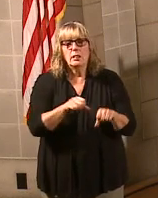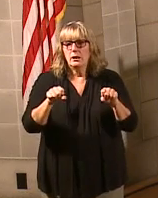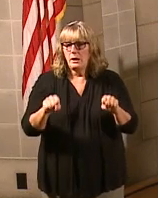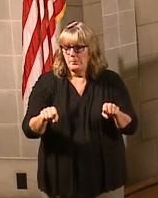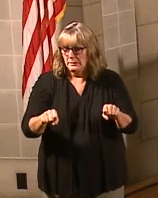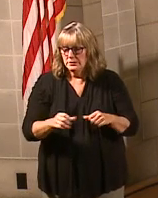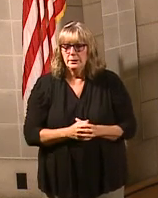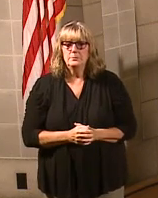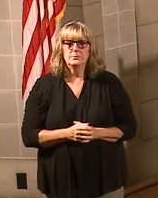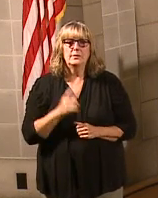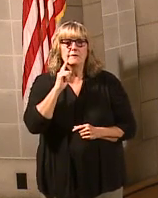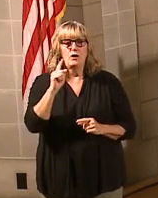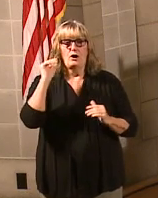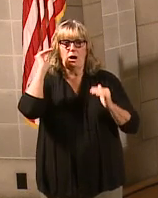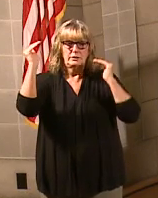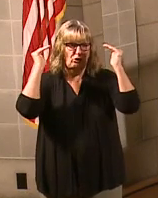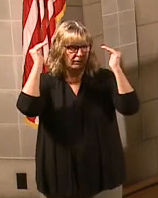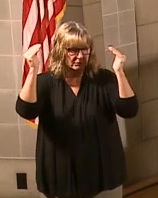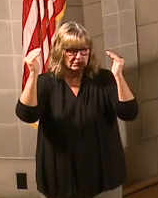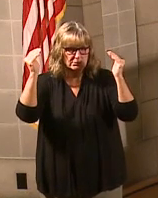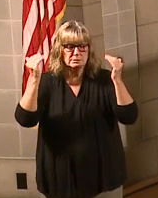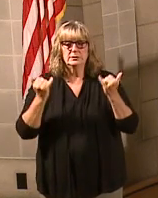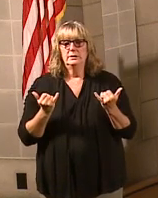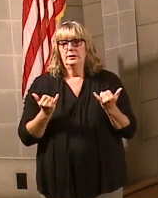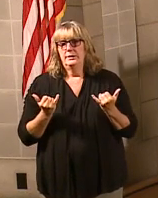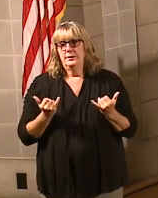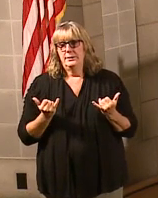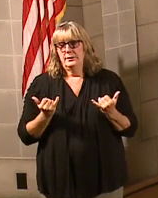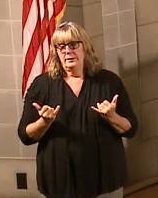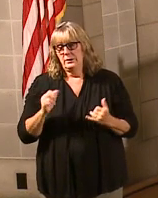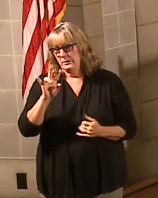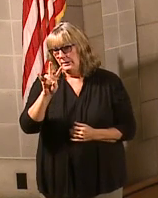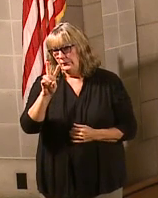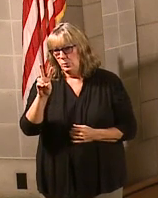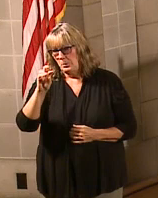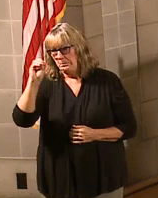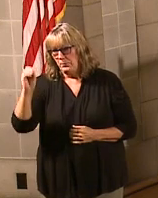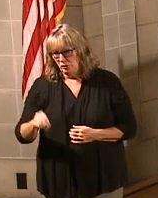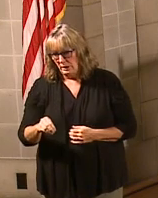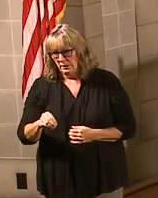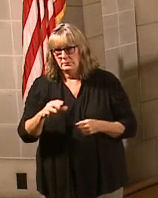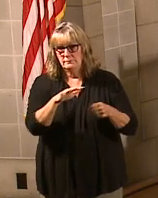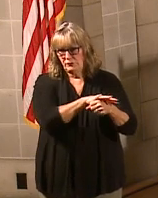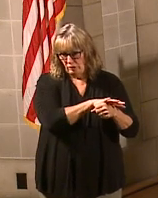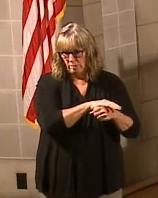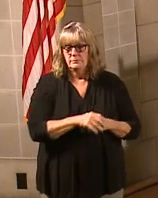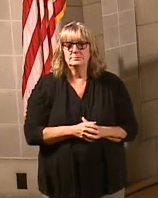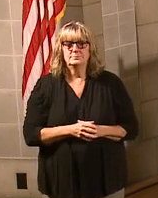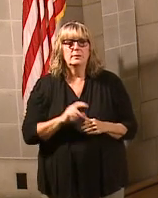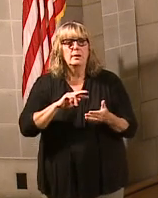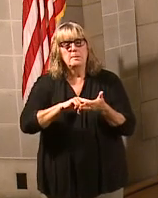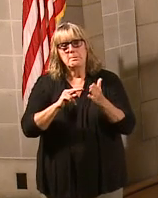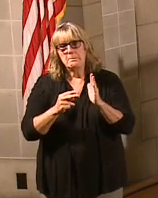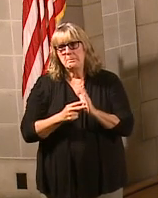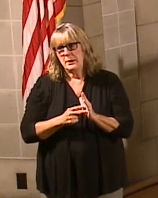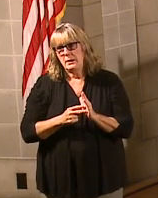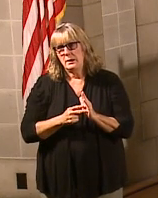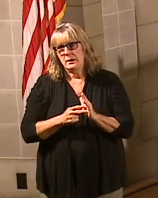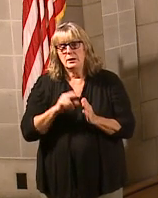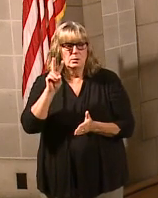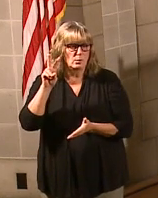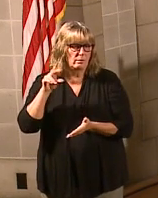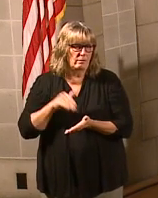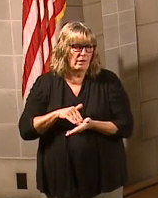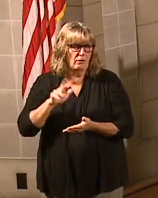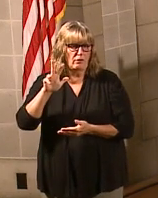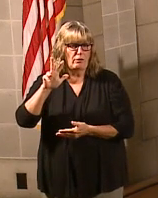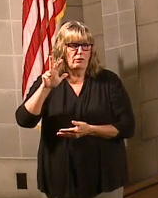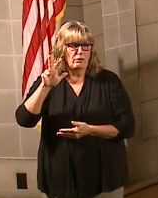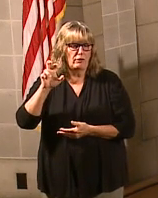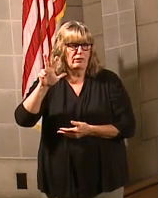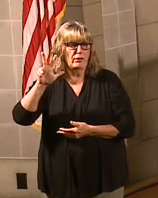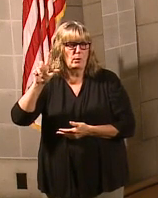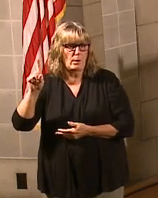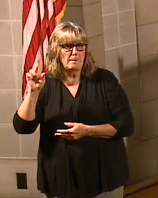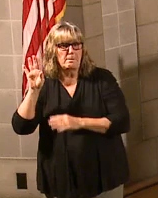UPDATE WITH REGARD TO WHERE WE